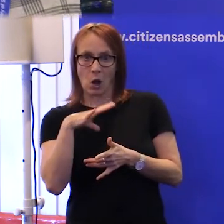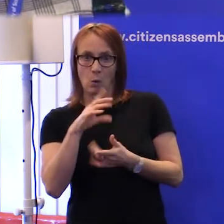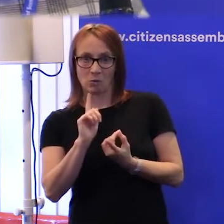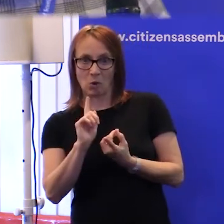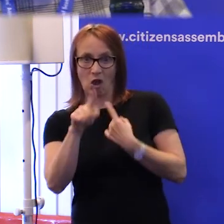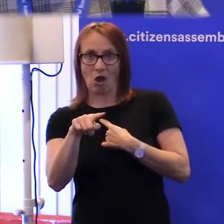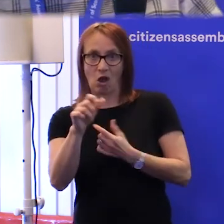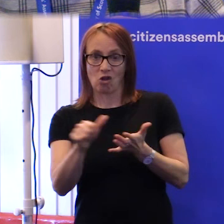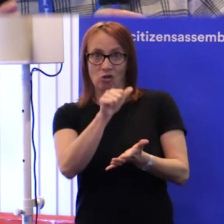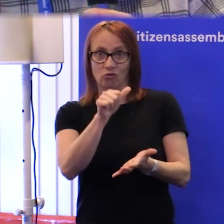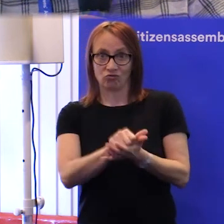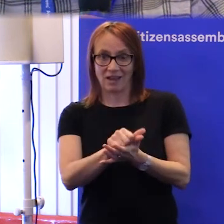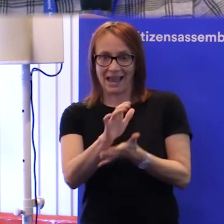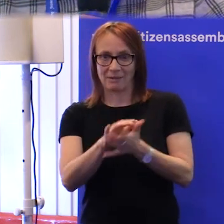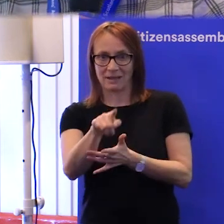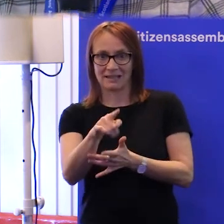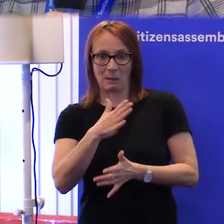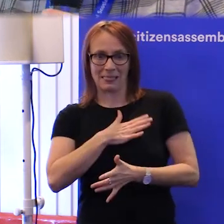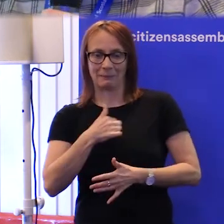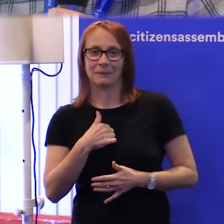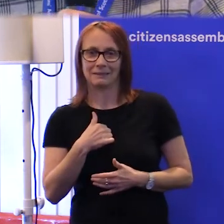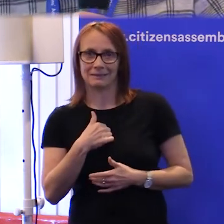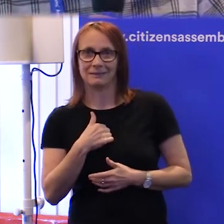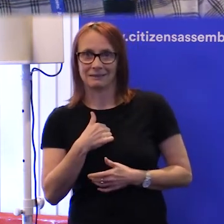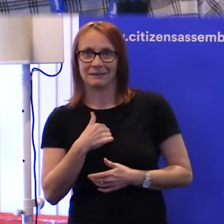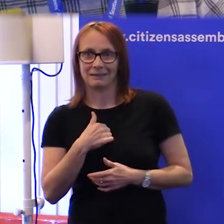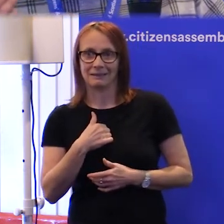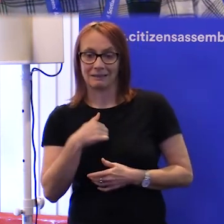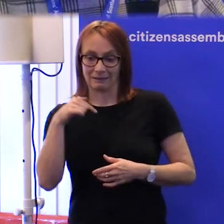like us and in these discussions we are going to be moving into more